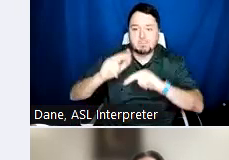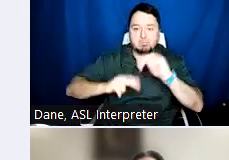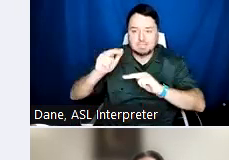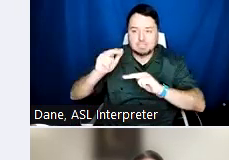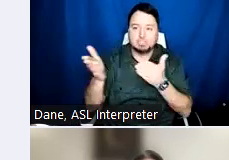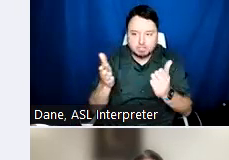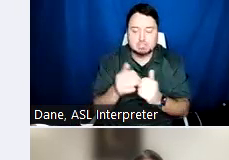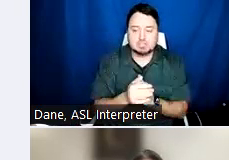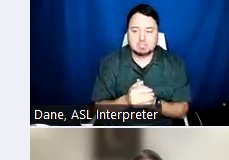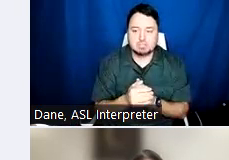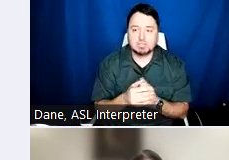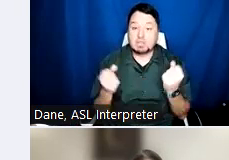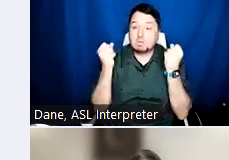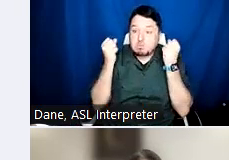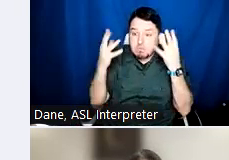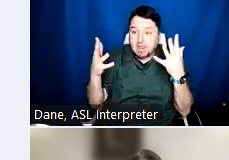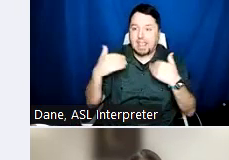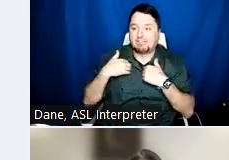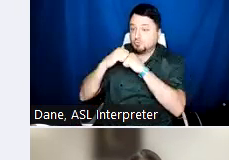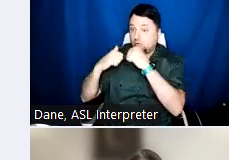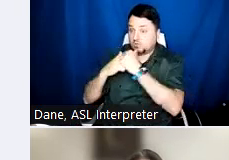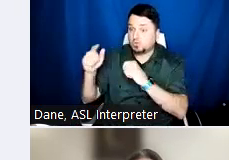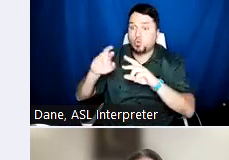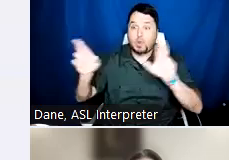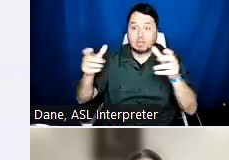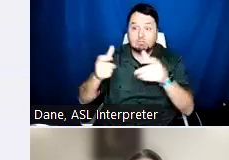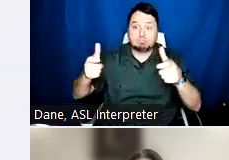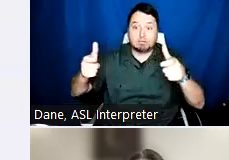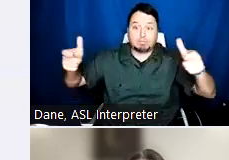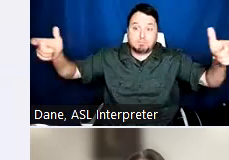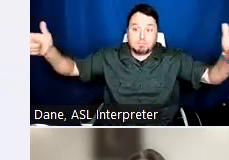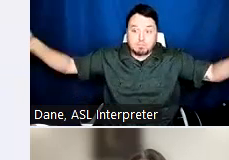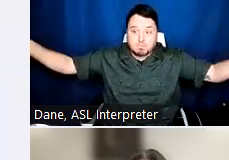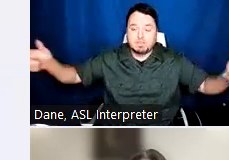many have infrastructure and are ready to scale. Have strong track records,